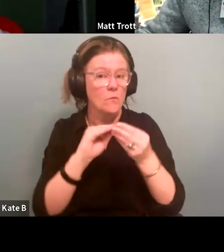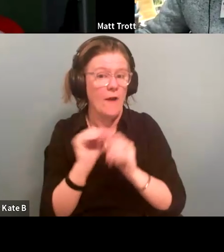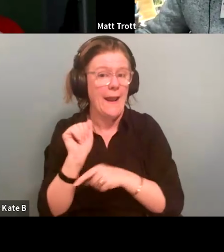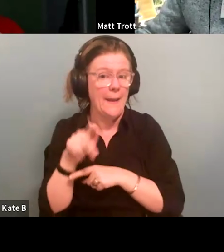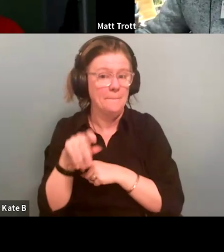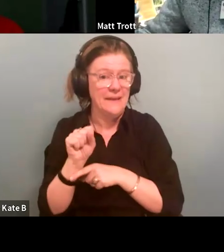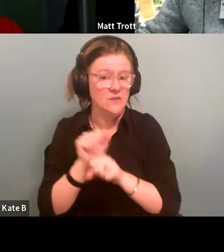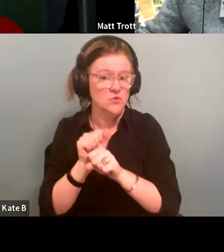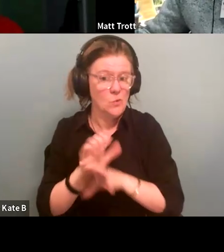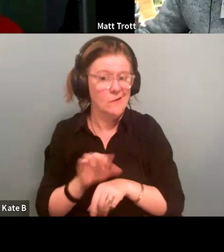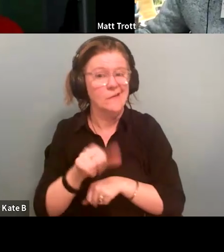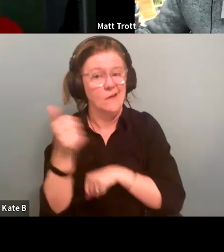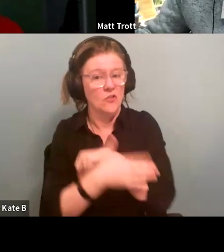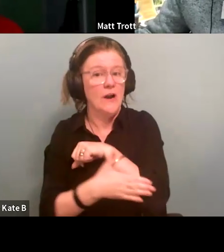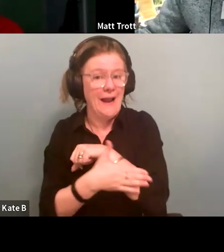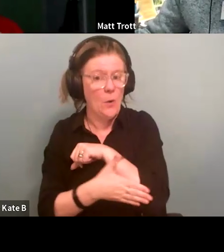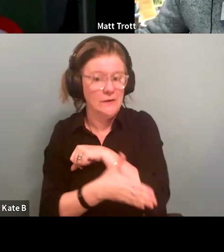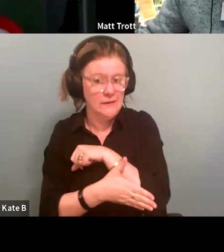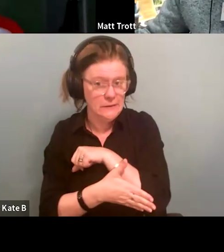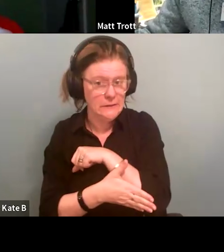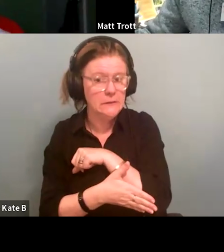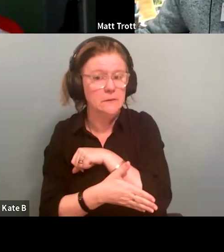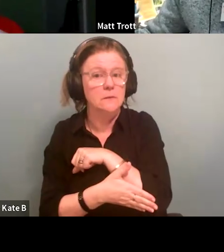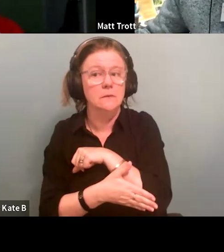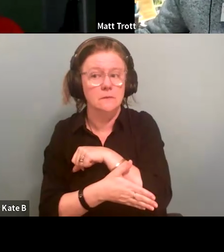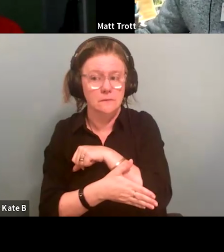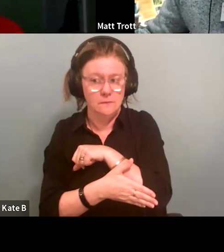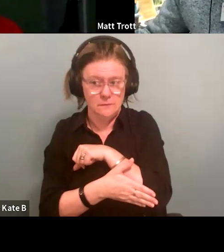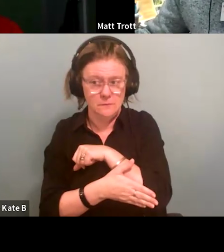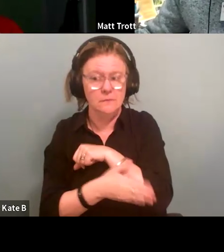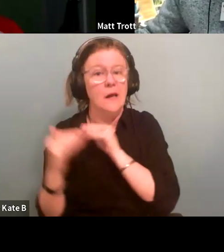worker in another county. I had to give this information to a colleague who